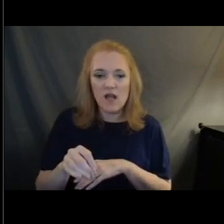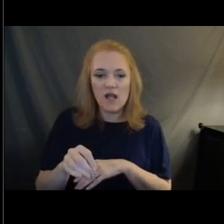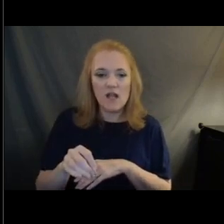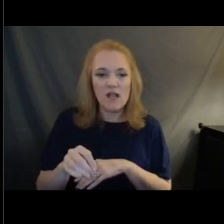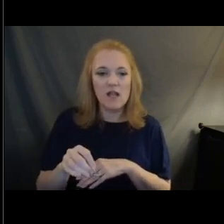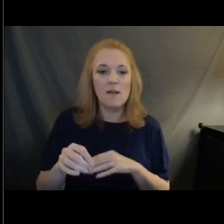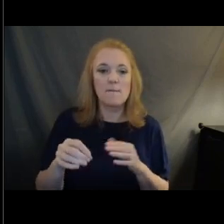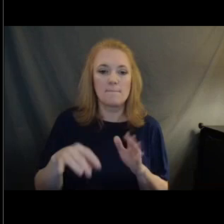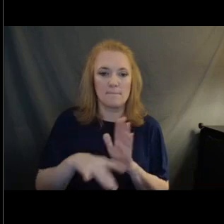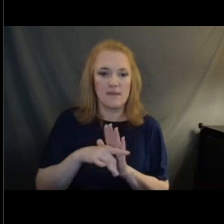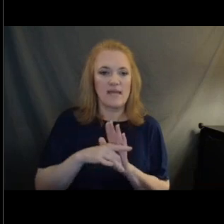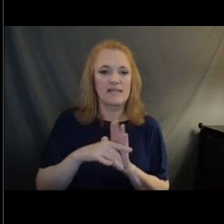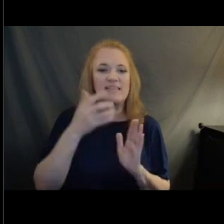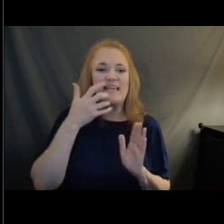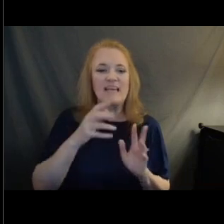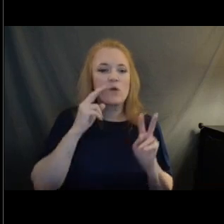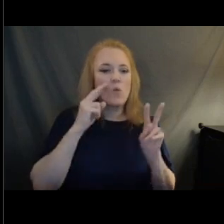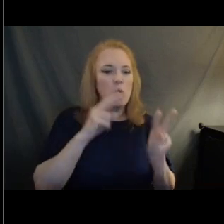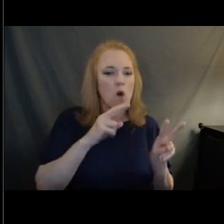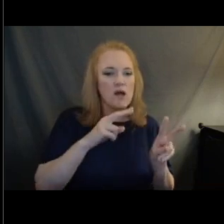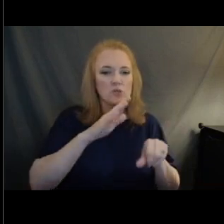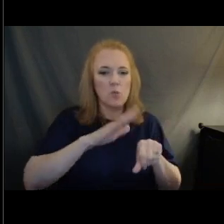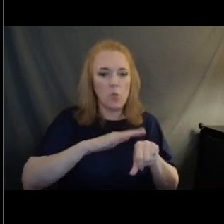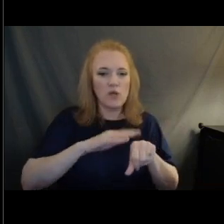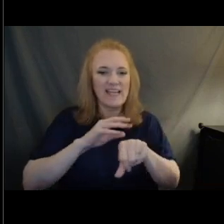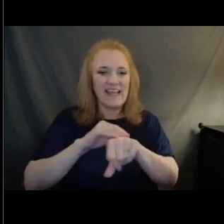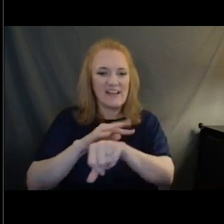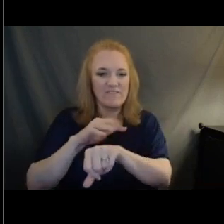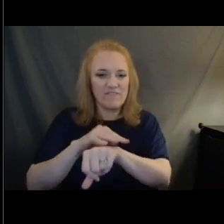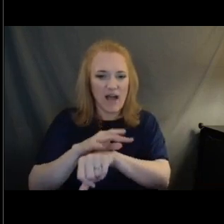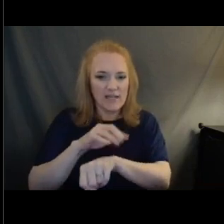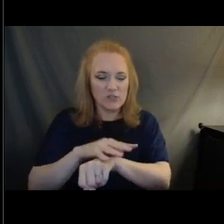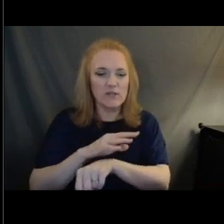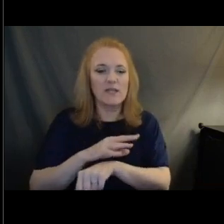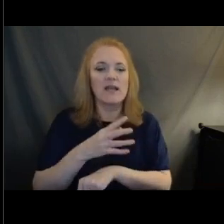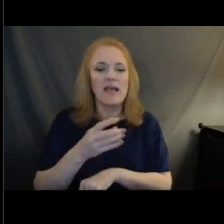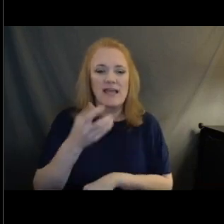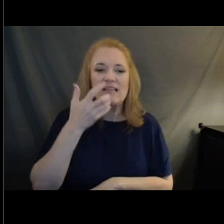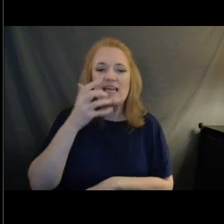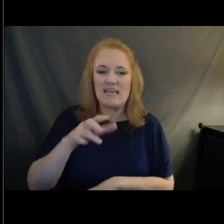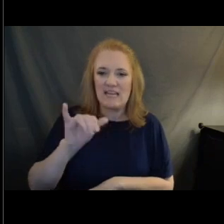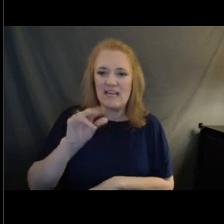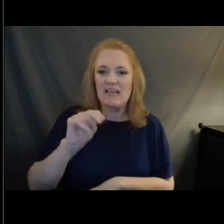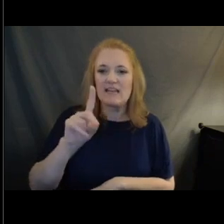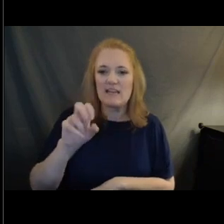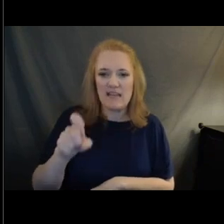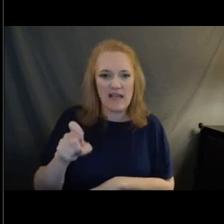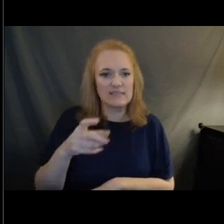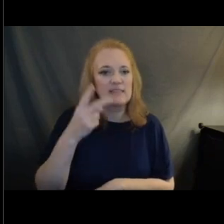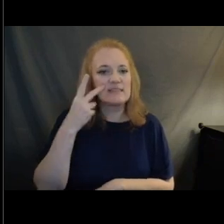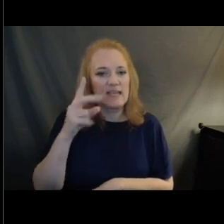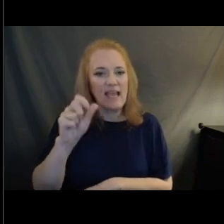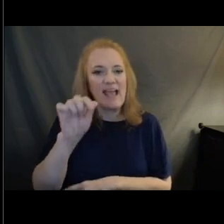and advisories that we issue followed closely by heat index and then air temperature. So hopefully